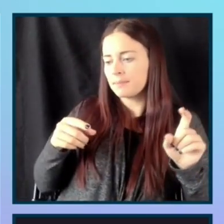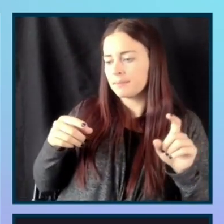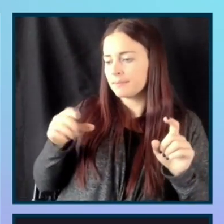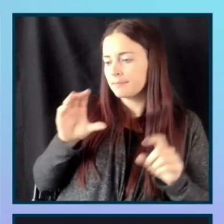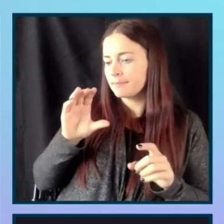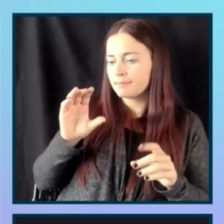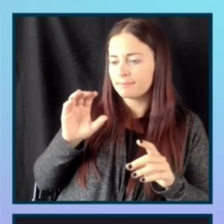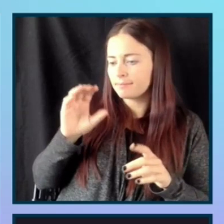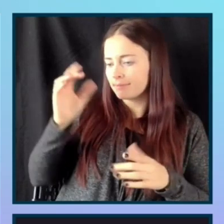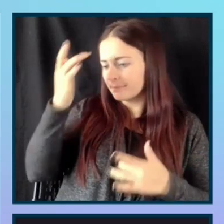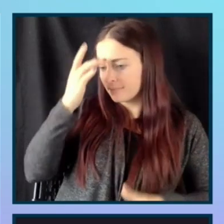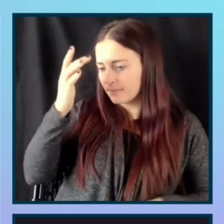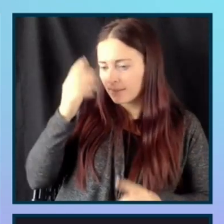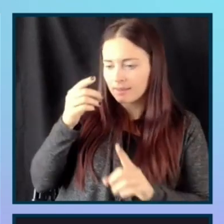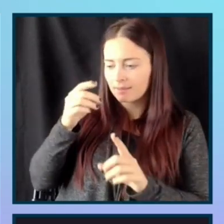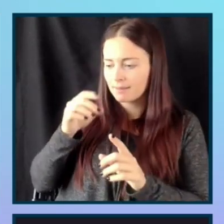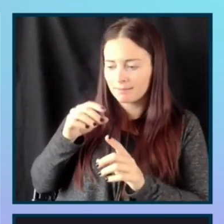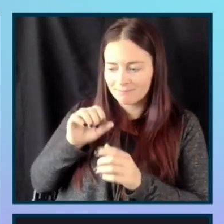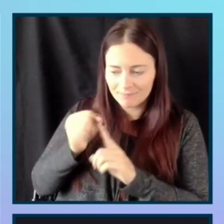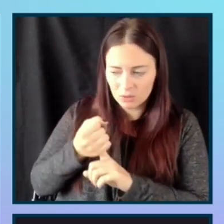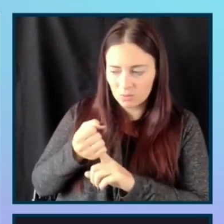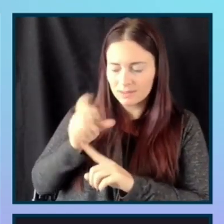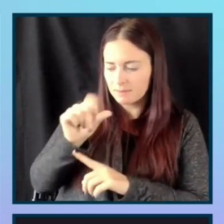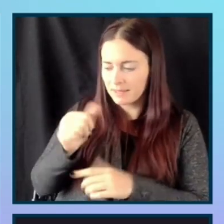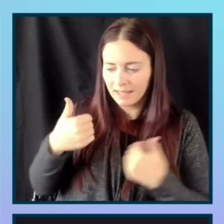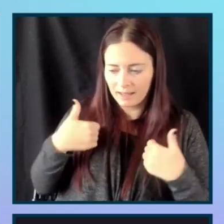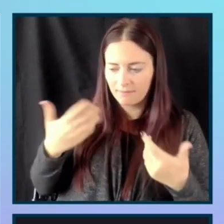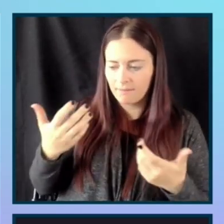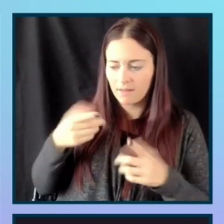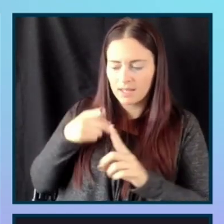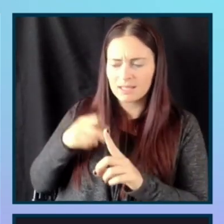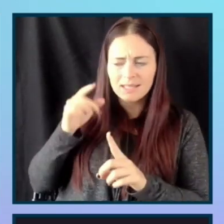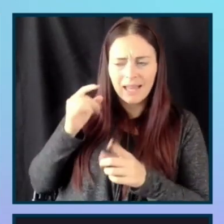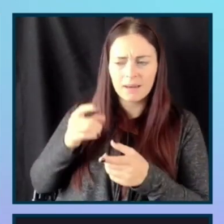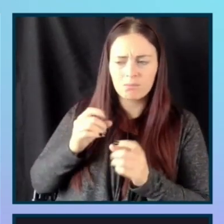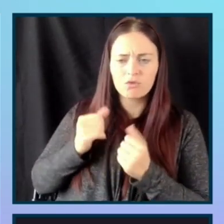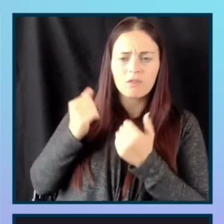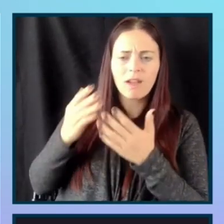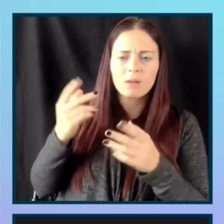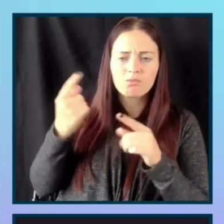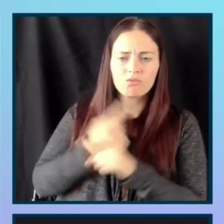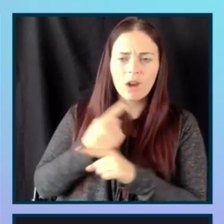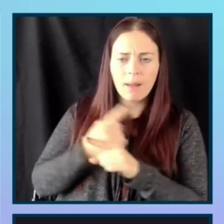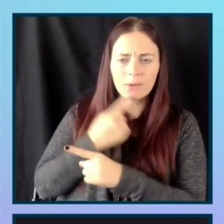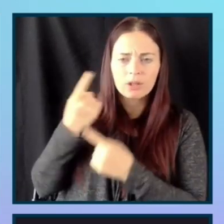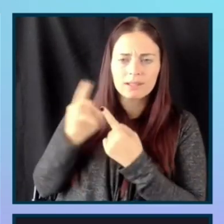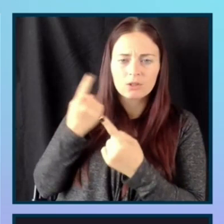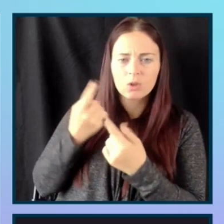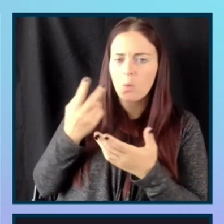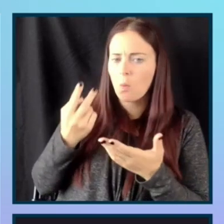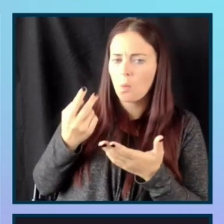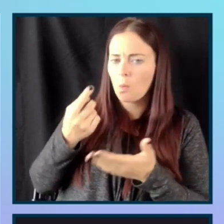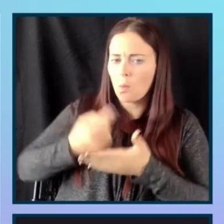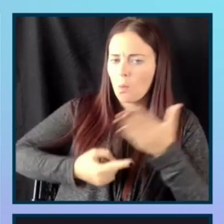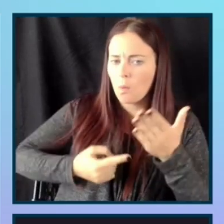Does that really give you a proper consideration of what this means? And are you just making generalized